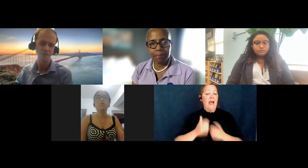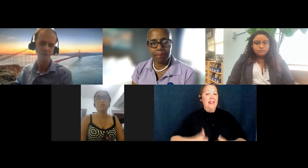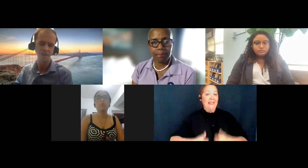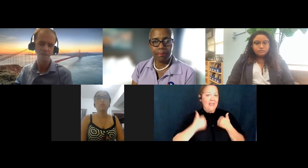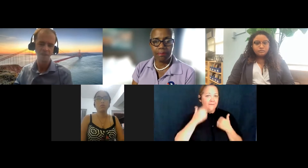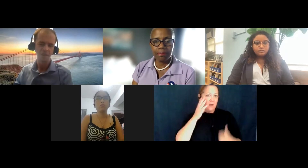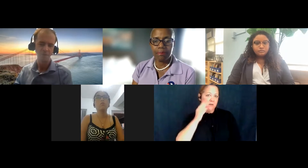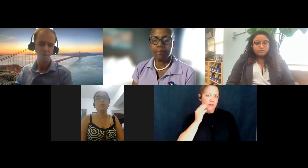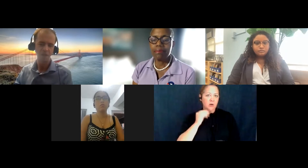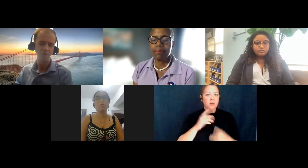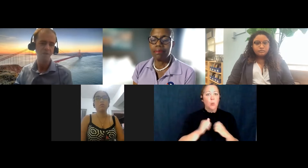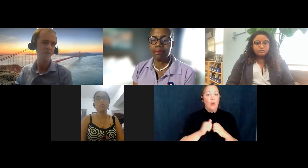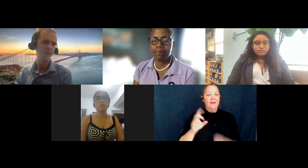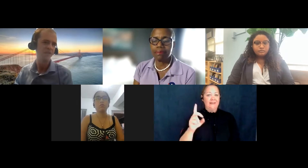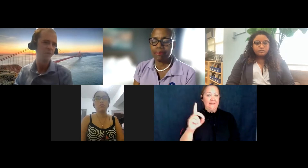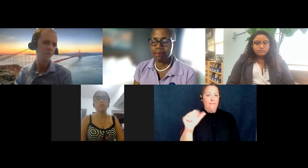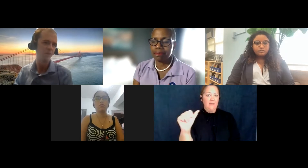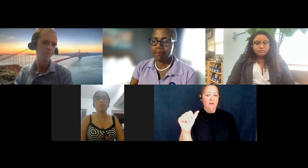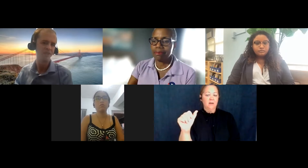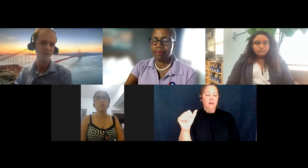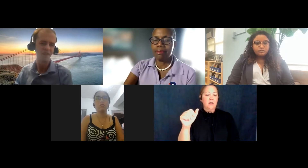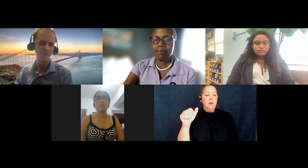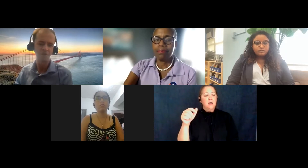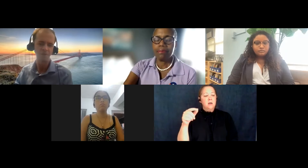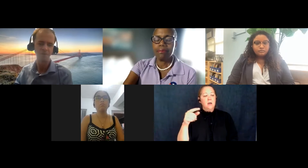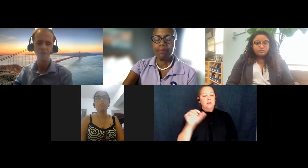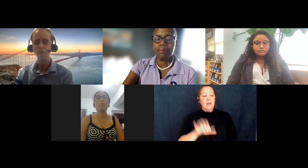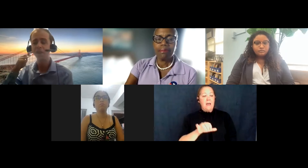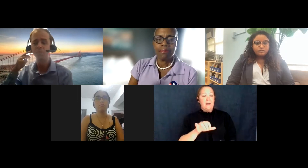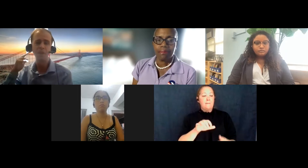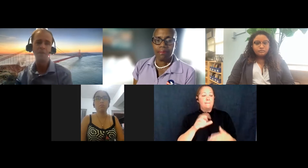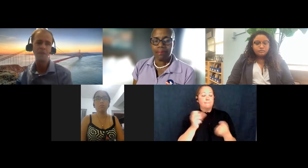that many other communities could learn from and that could actually give a competitive edge.